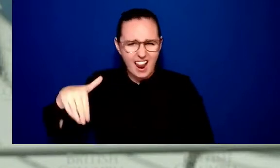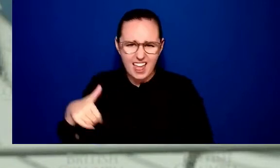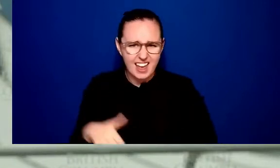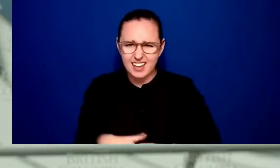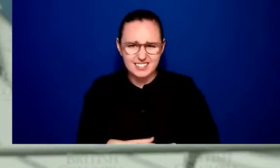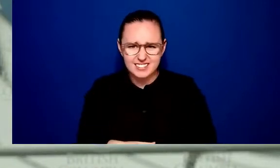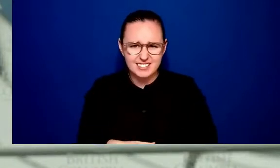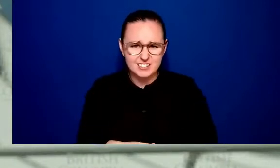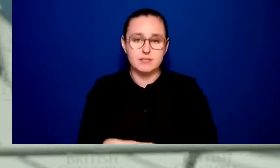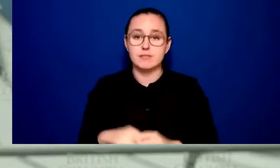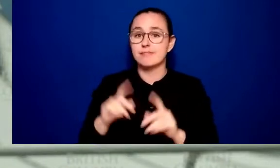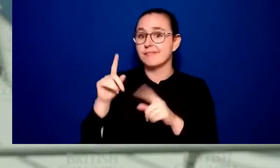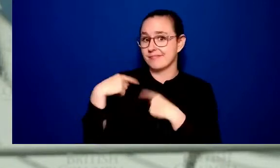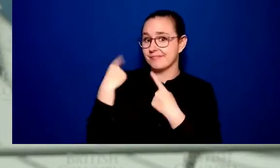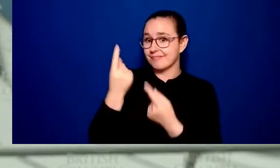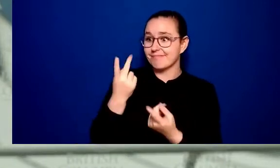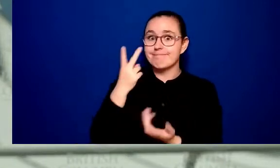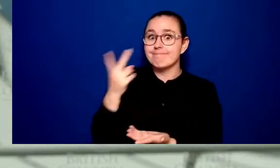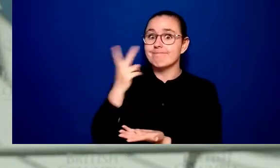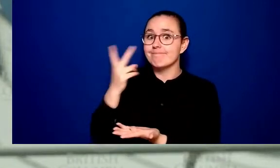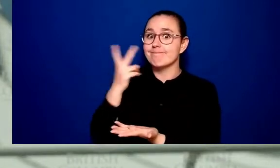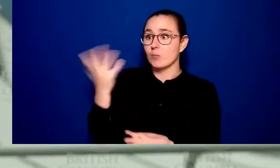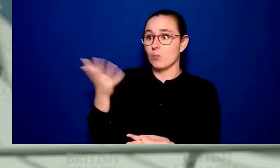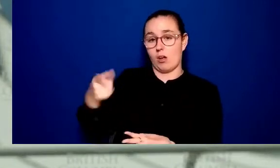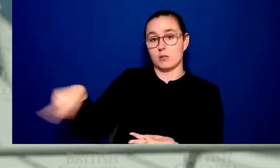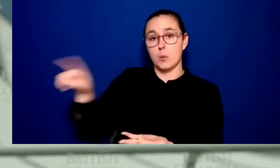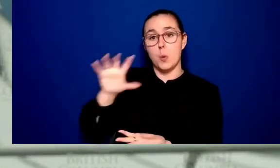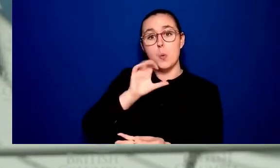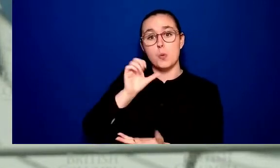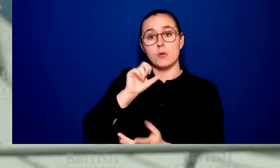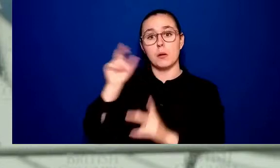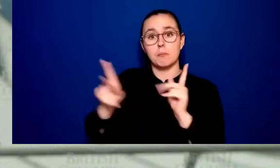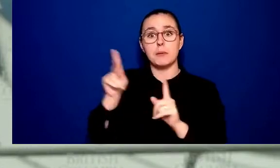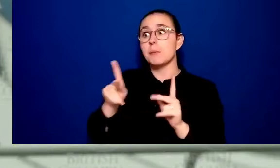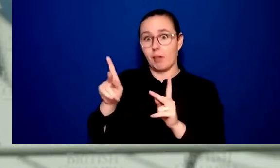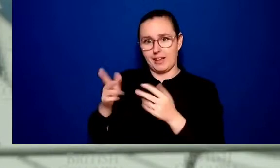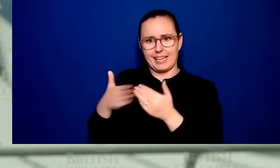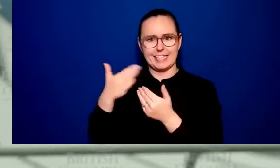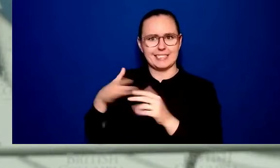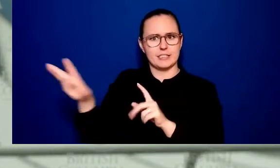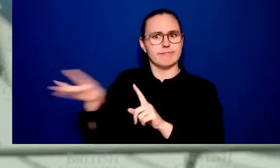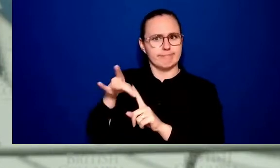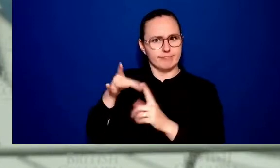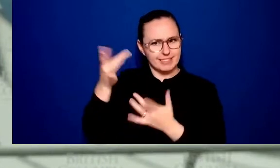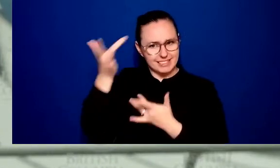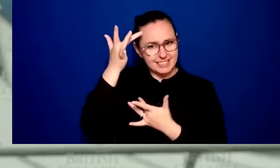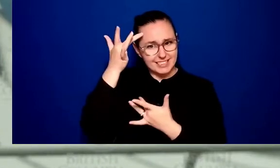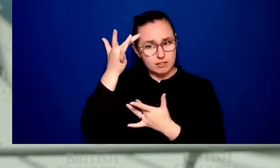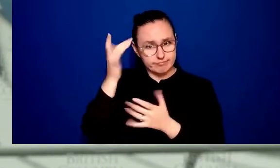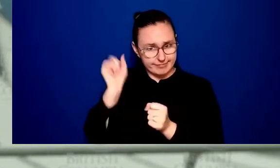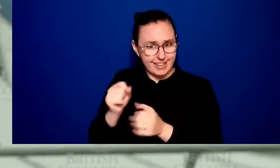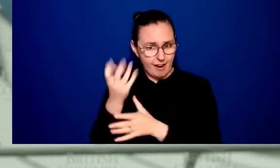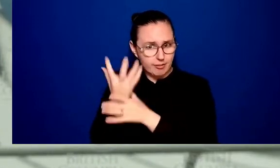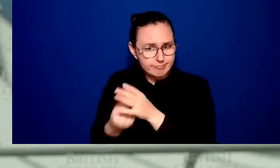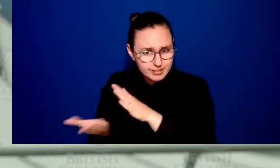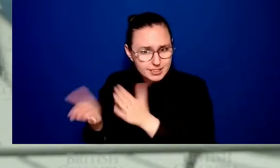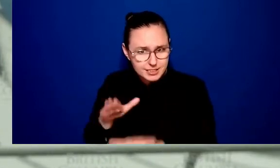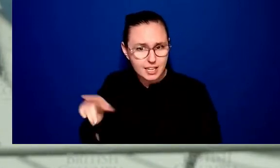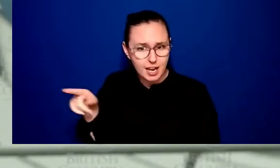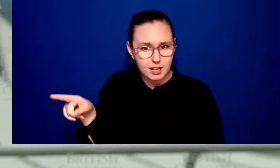elders, particularly those who live in long term care. As the senior seniors advocate has